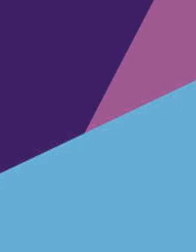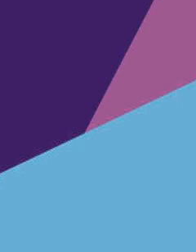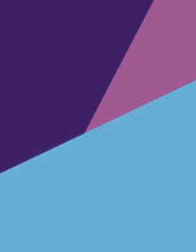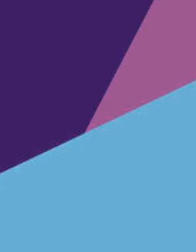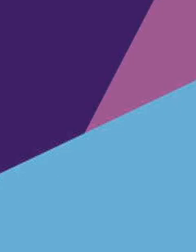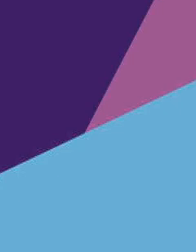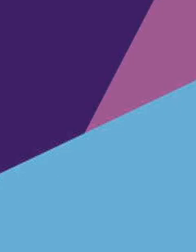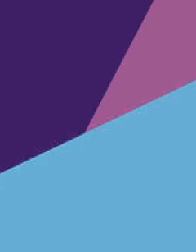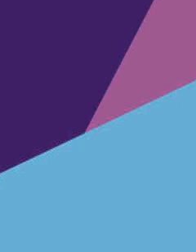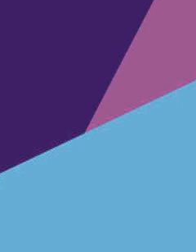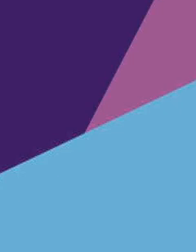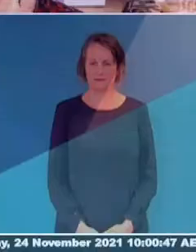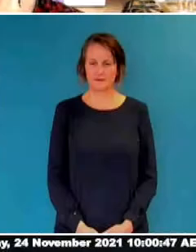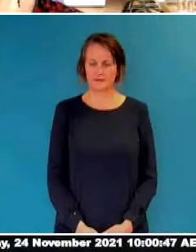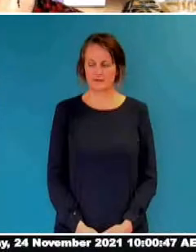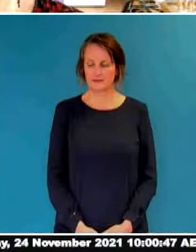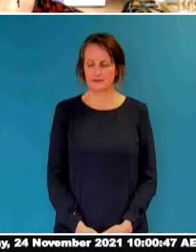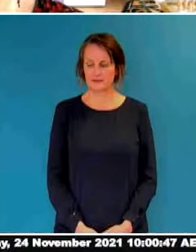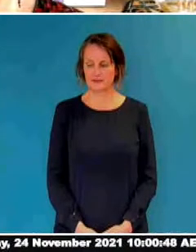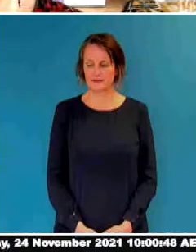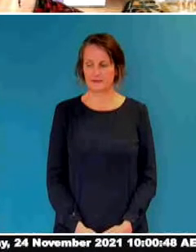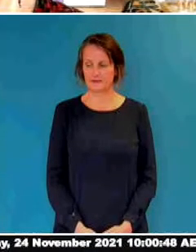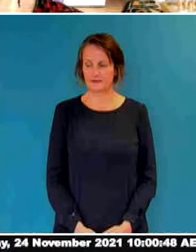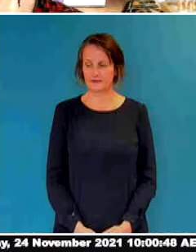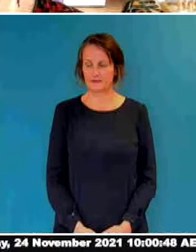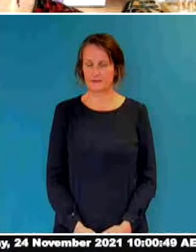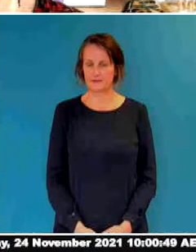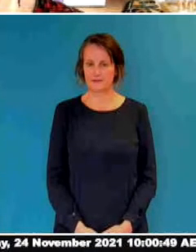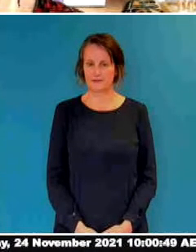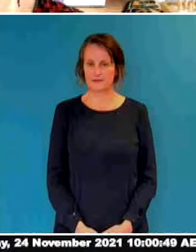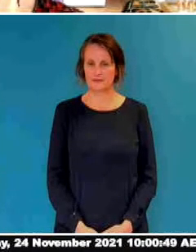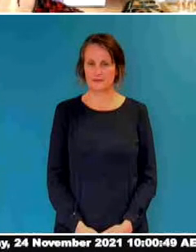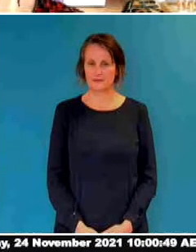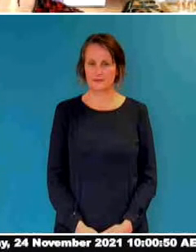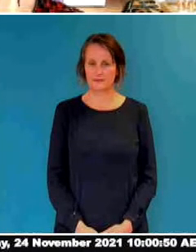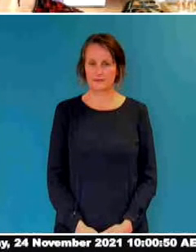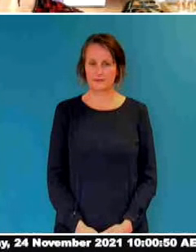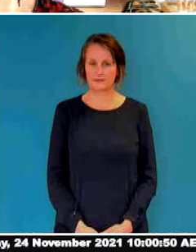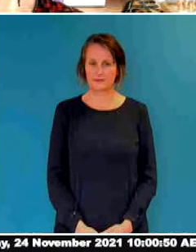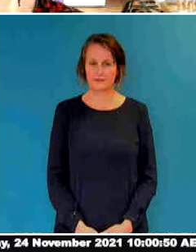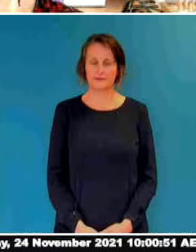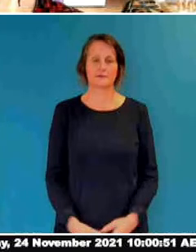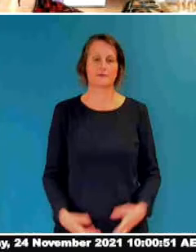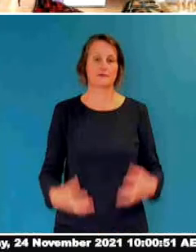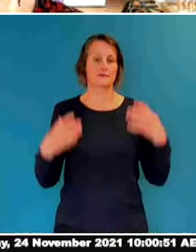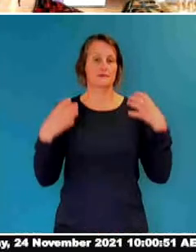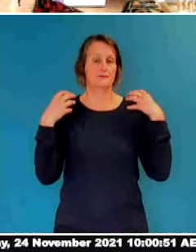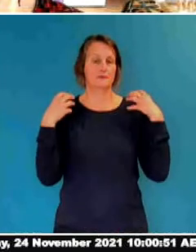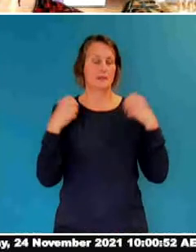The Royal Commission into Violence, Abuse, Neglect and Exploitation of